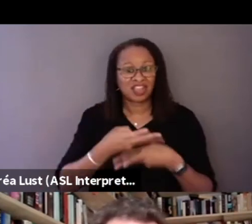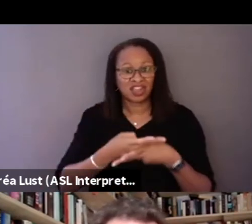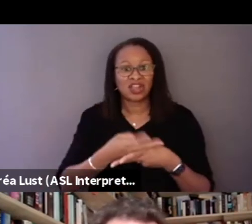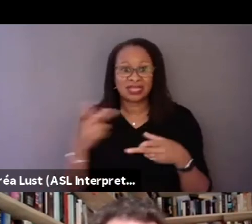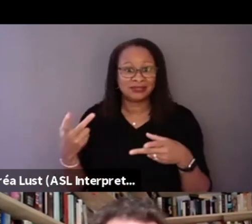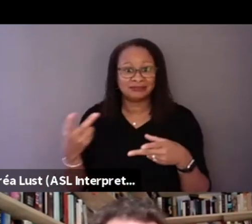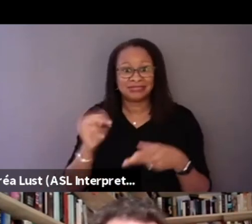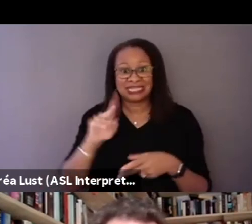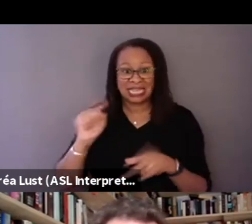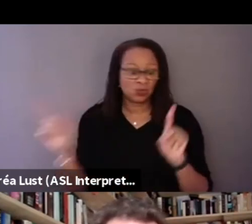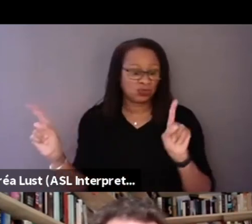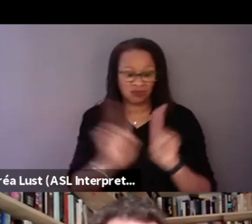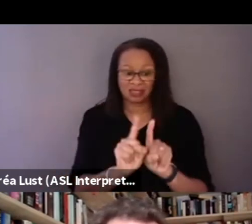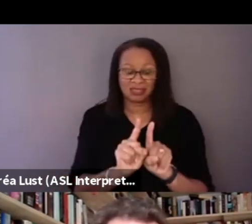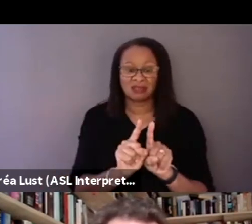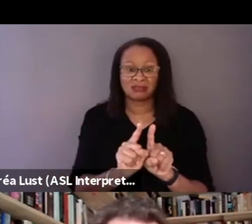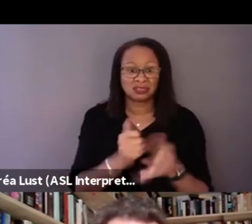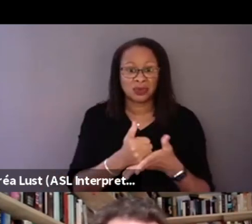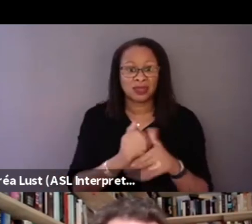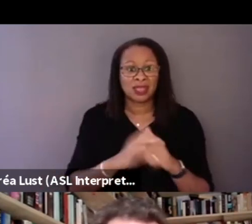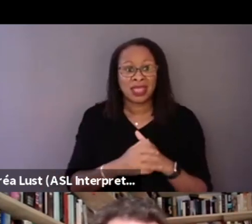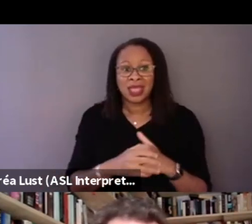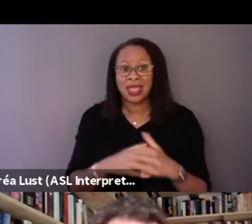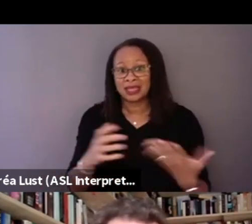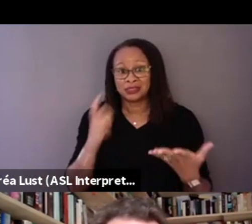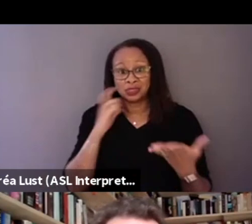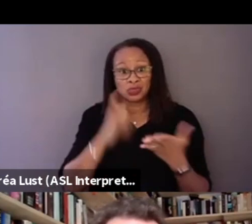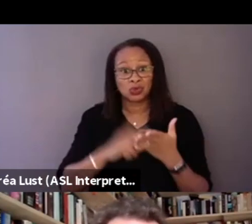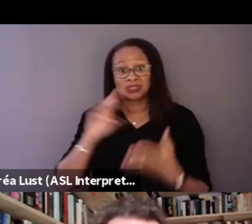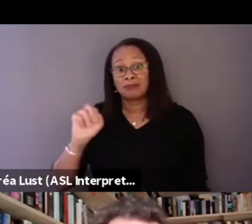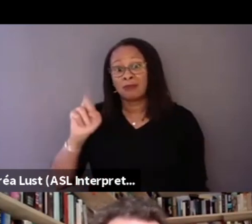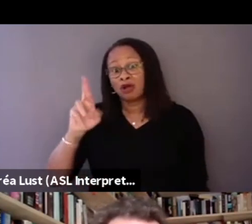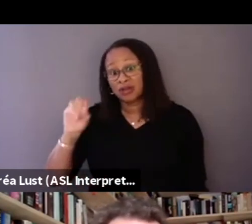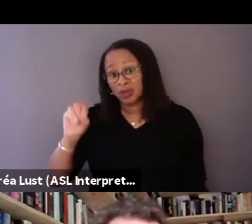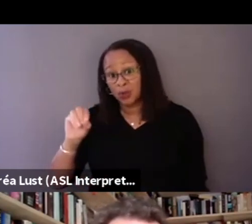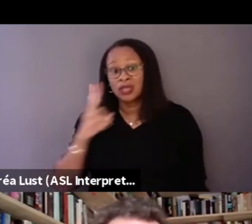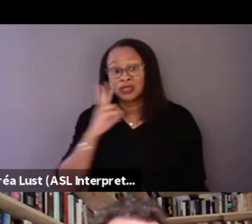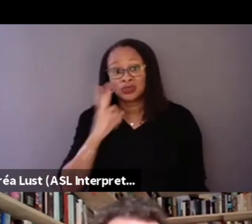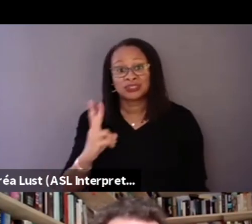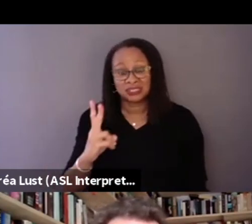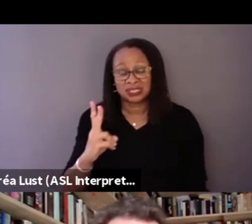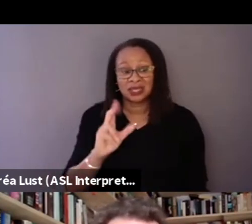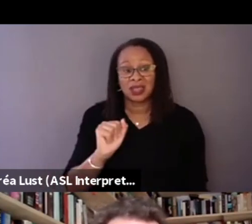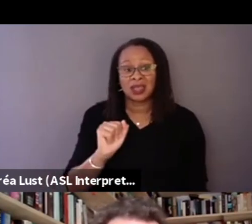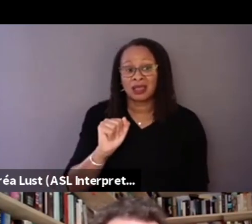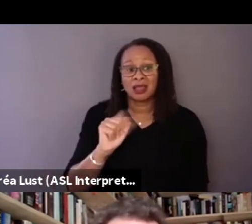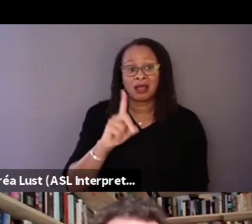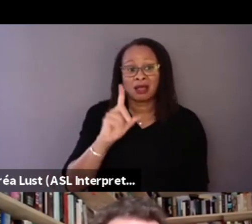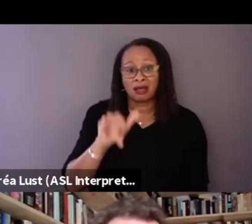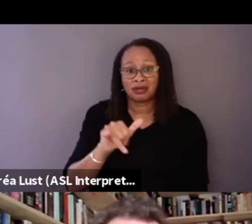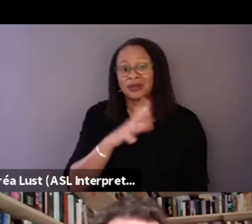And I also hope that they take note of Mario, who you see also help Ady get, and they get to the Medicare for all testimony